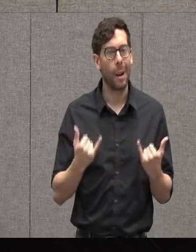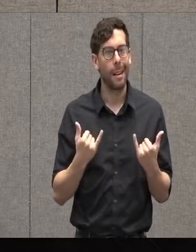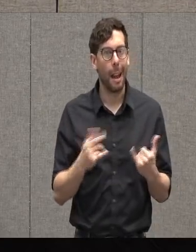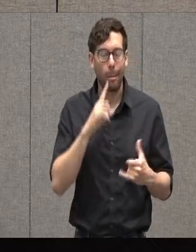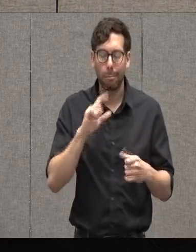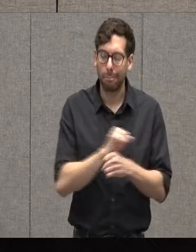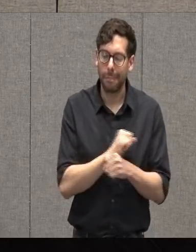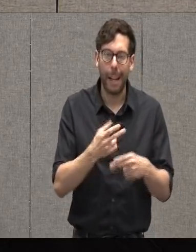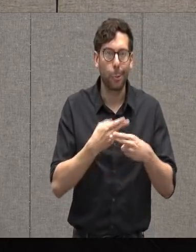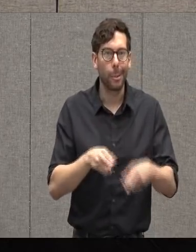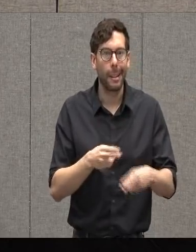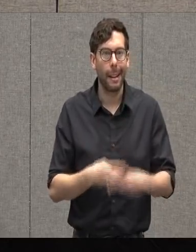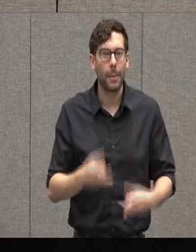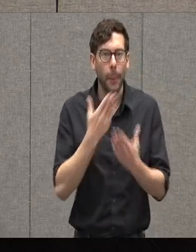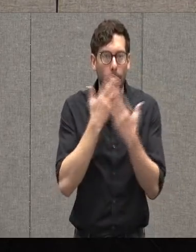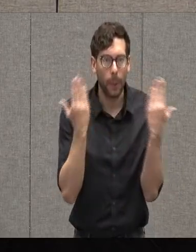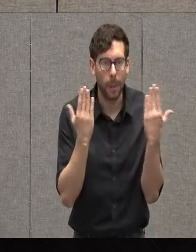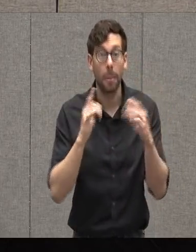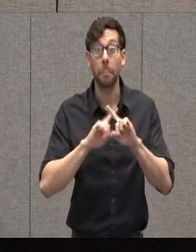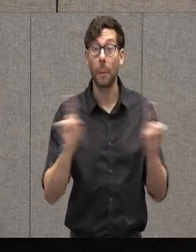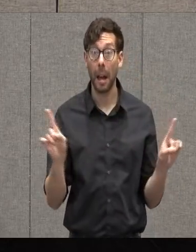So I take my empty egg container,